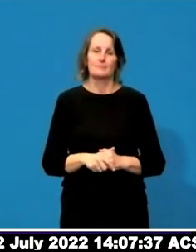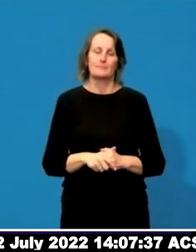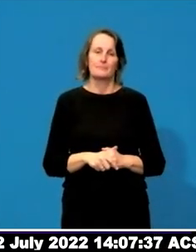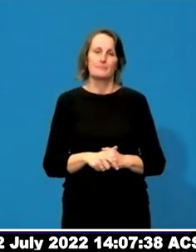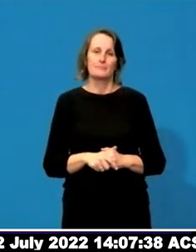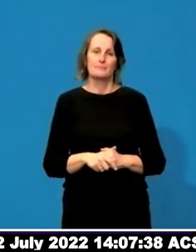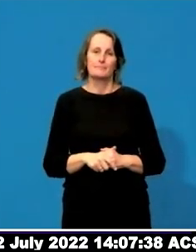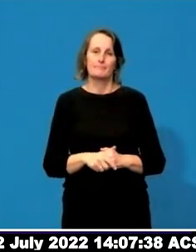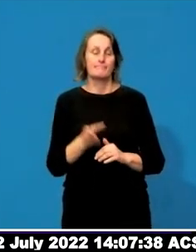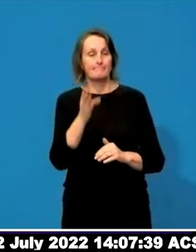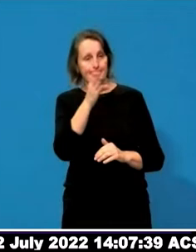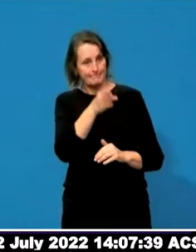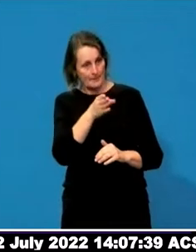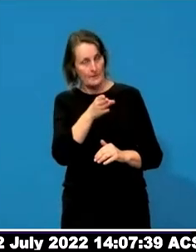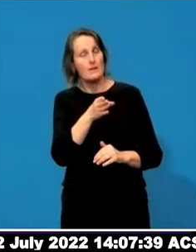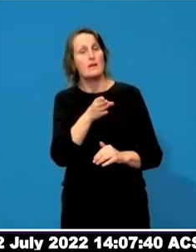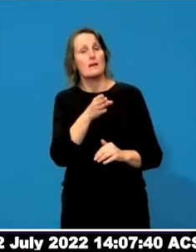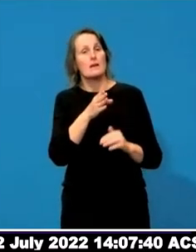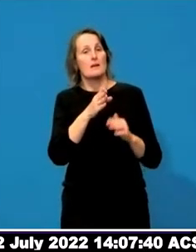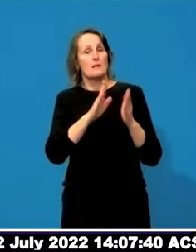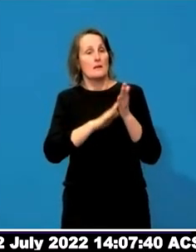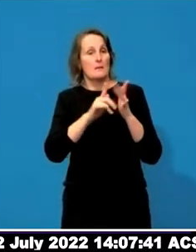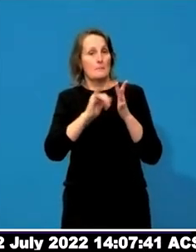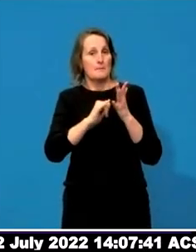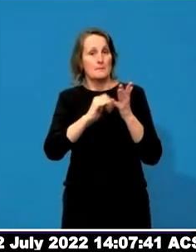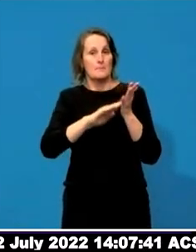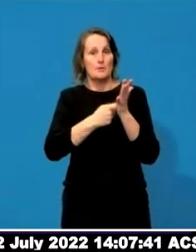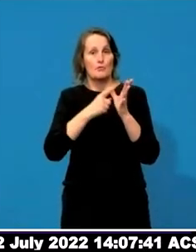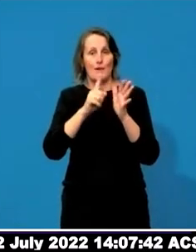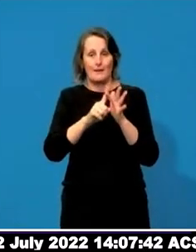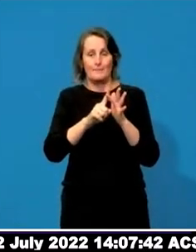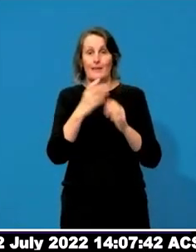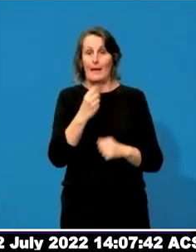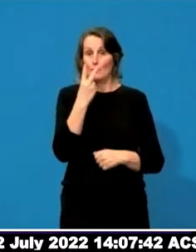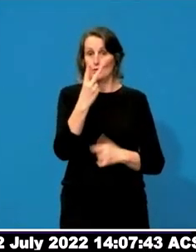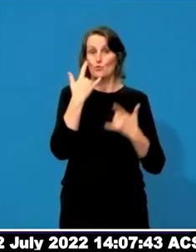Now, Ms McRae, there were two thin market trials that took place on NPY Lands.